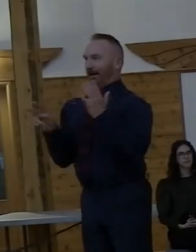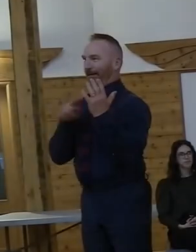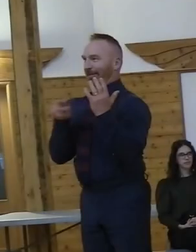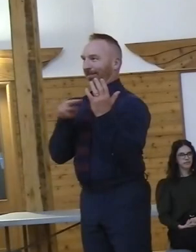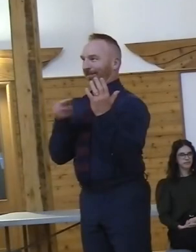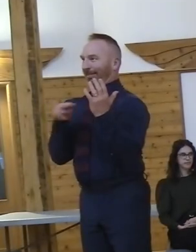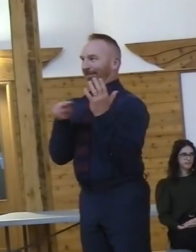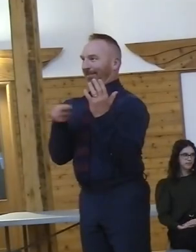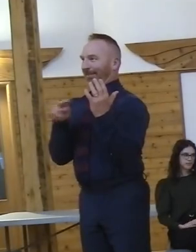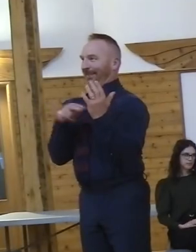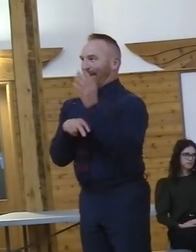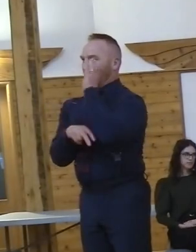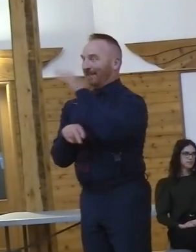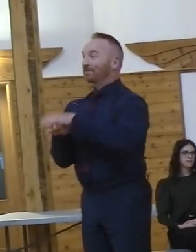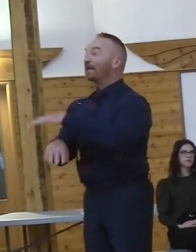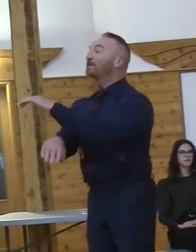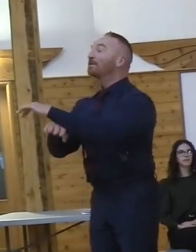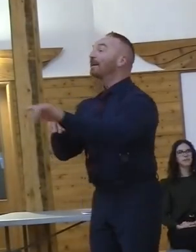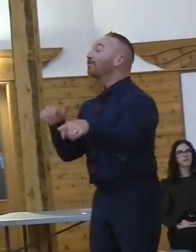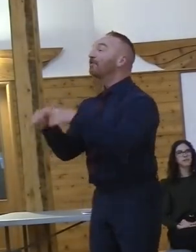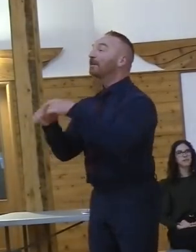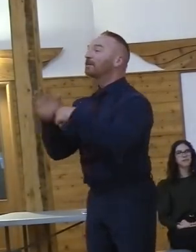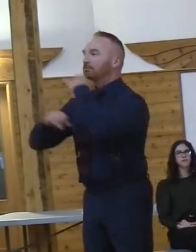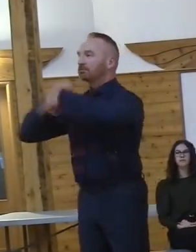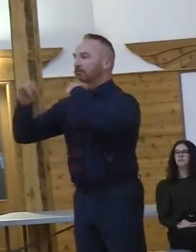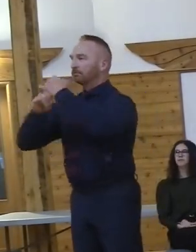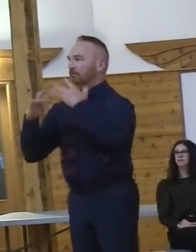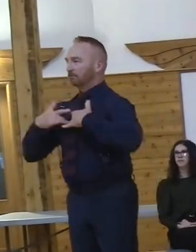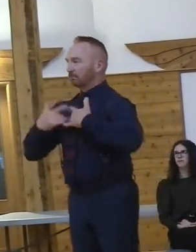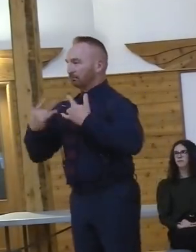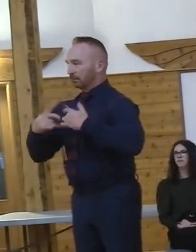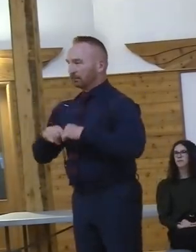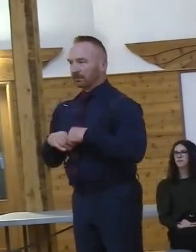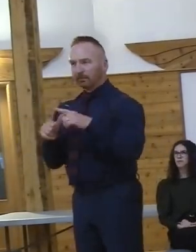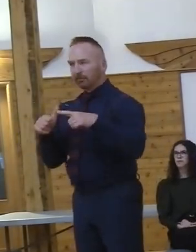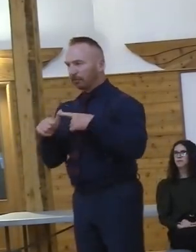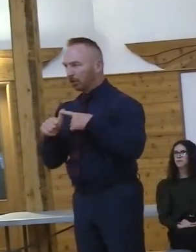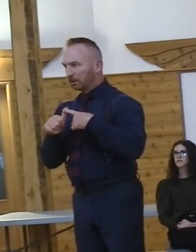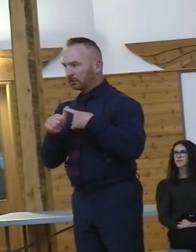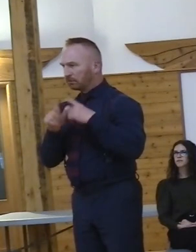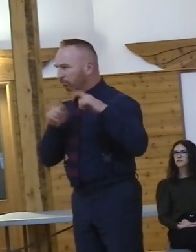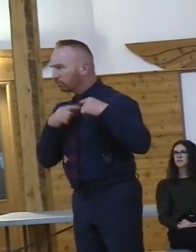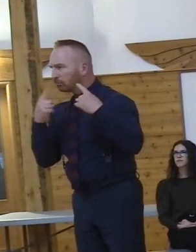So tonight is our first ever international event and I can't be more thrilled that you're